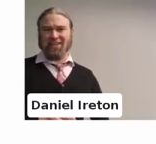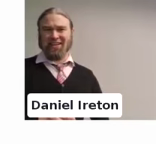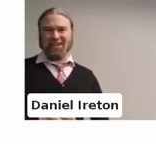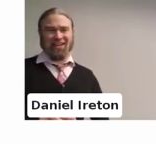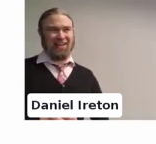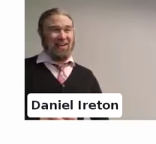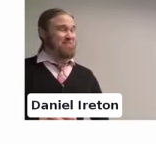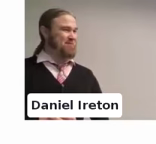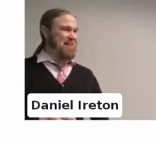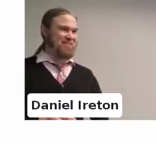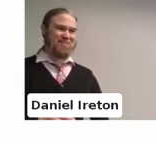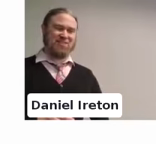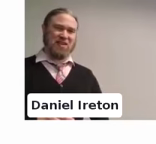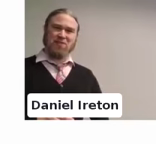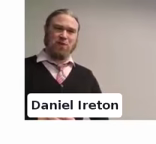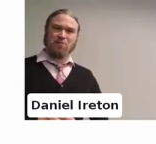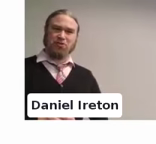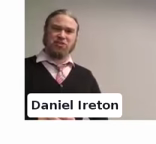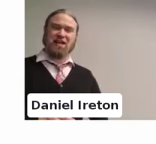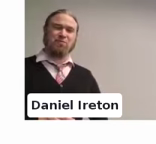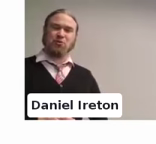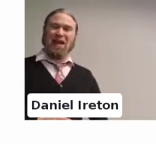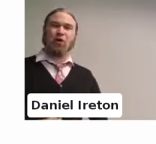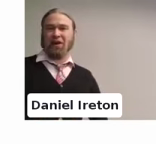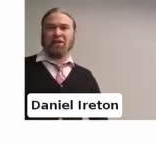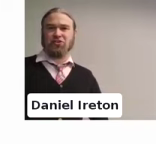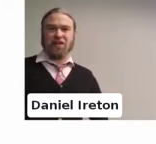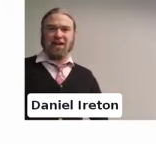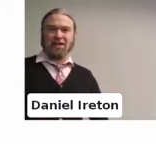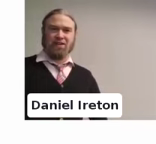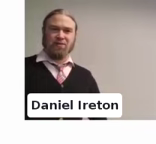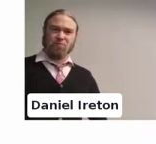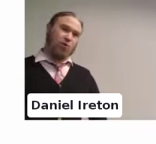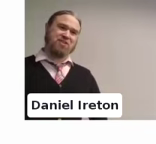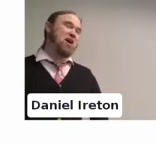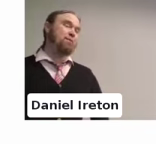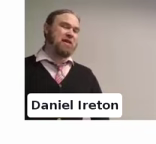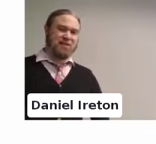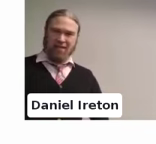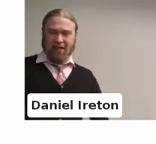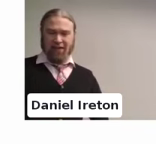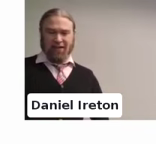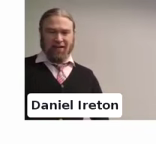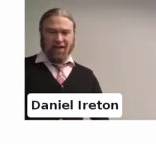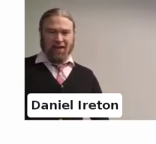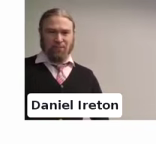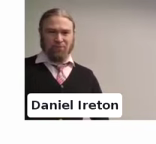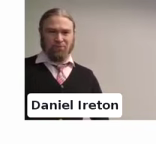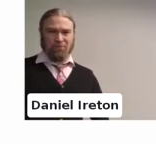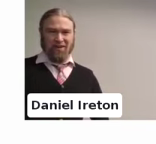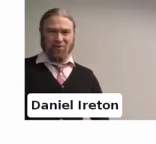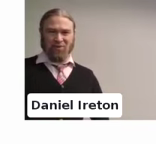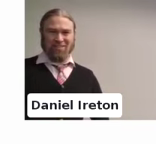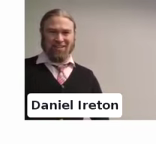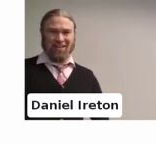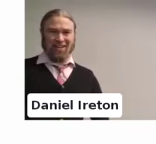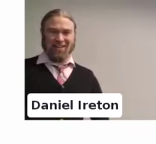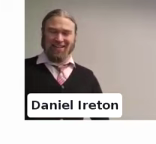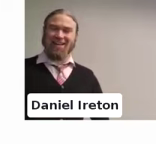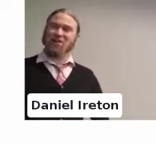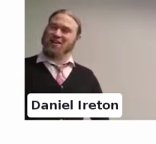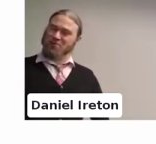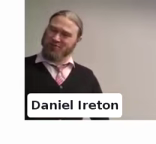Just the -- it was a window for these new students into how the simplest things are limiting for people with disabilities.